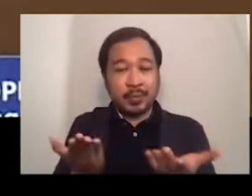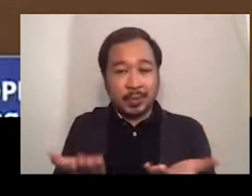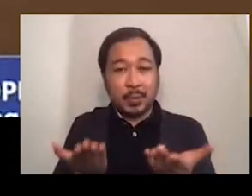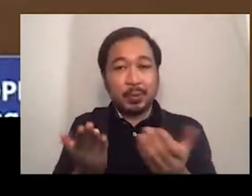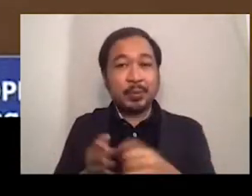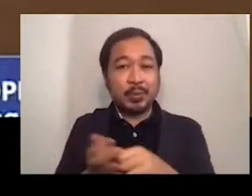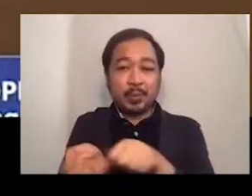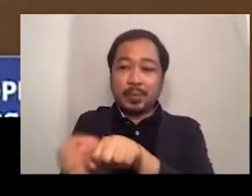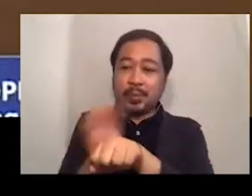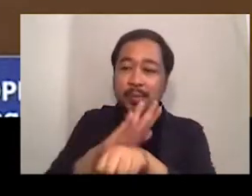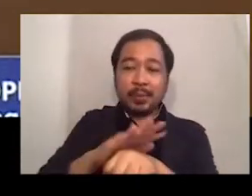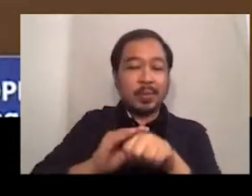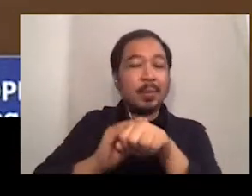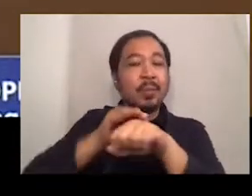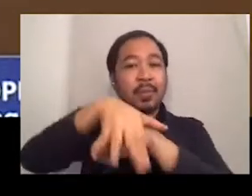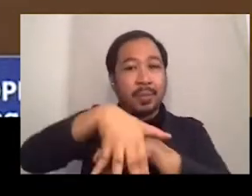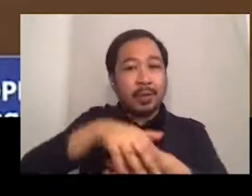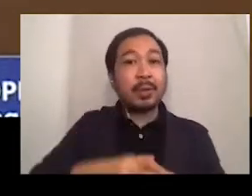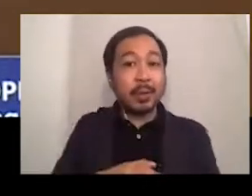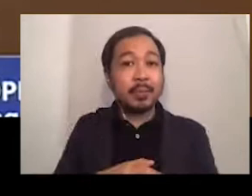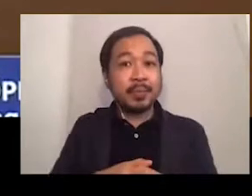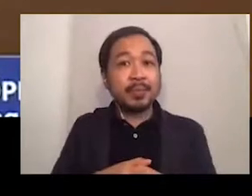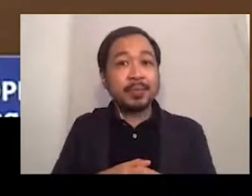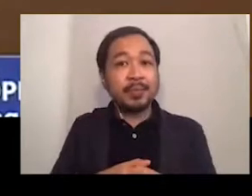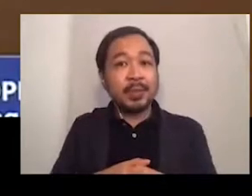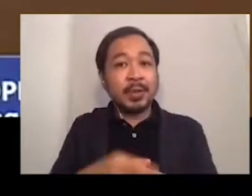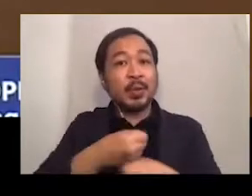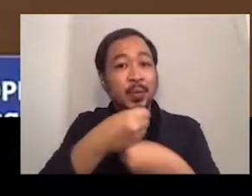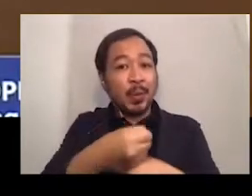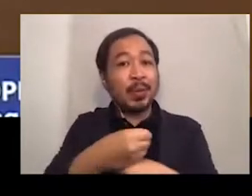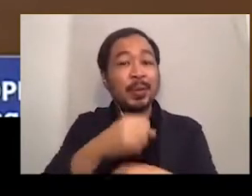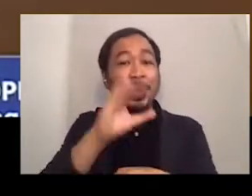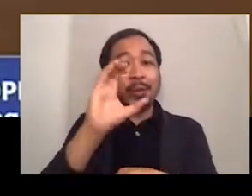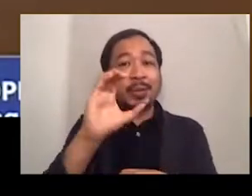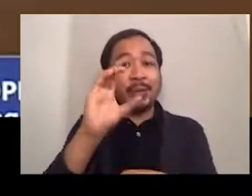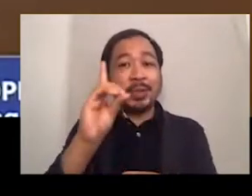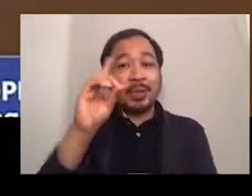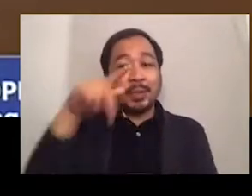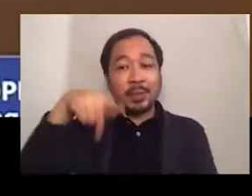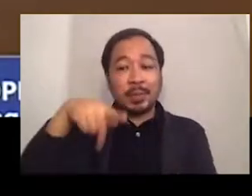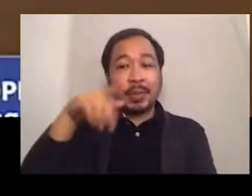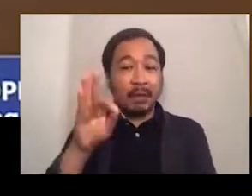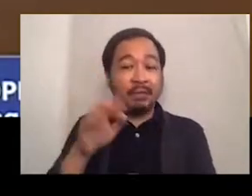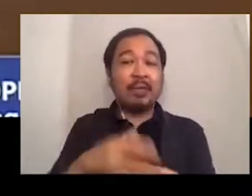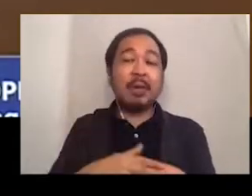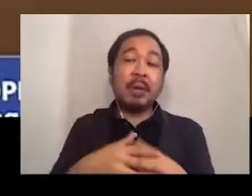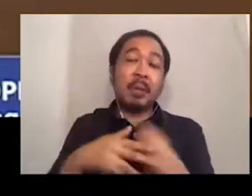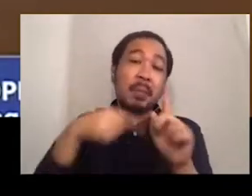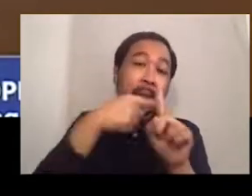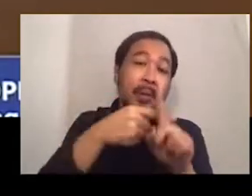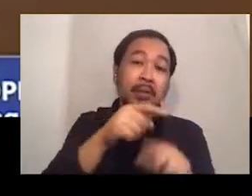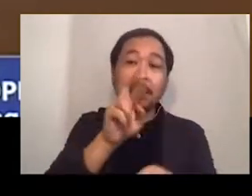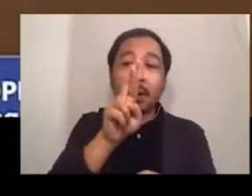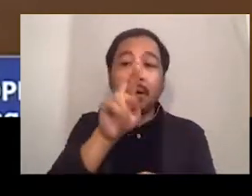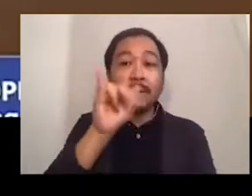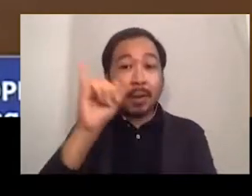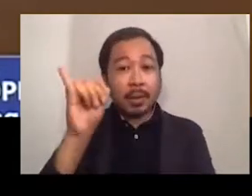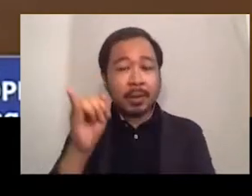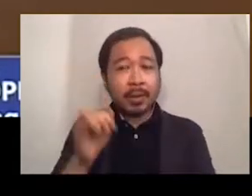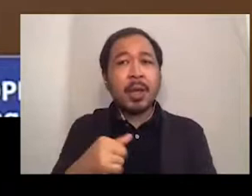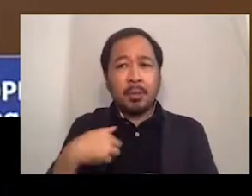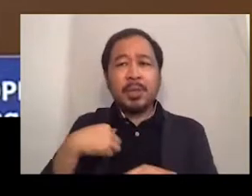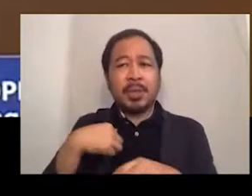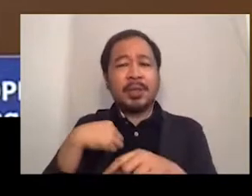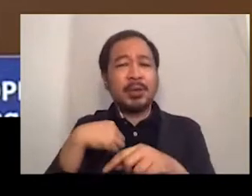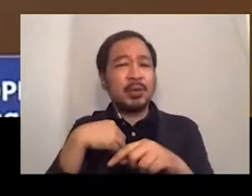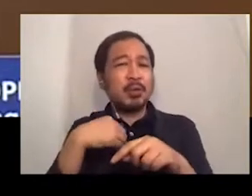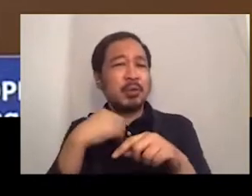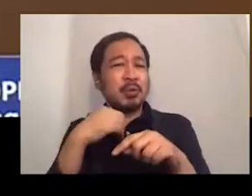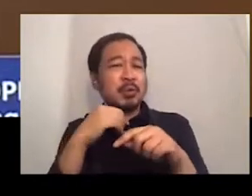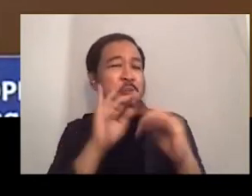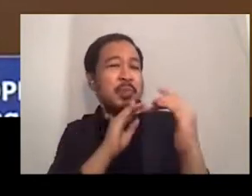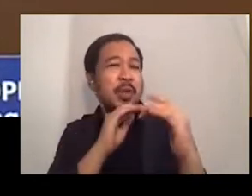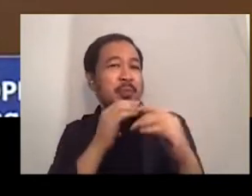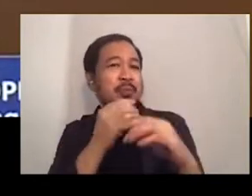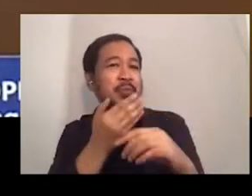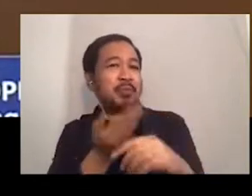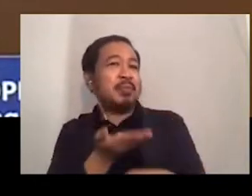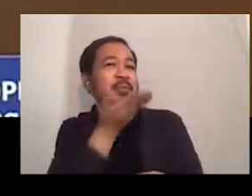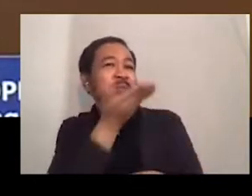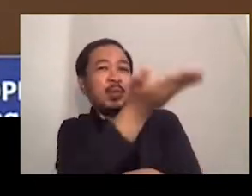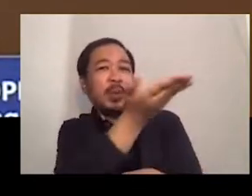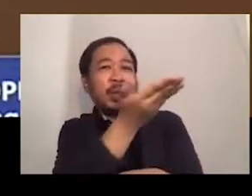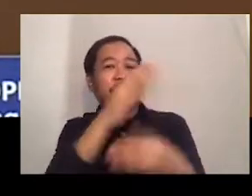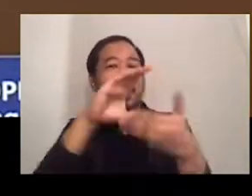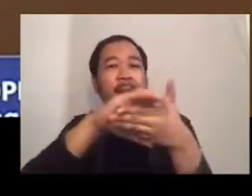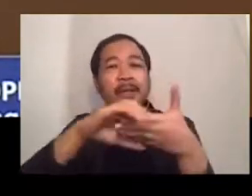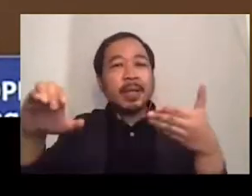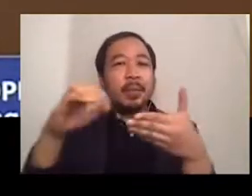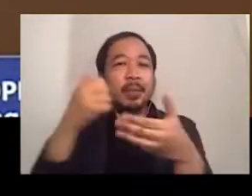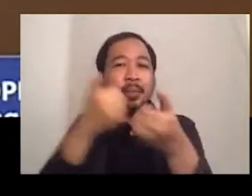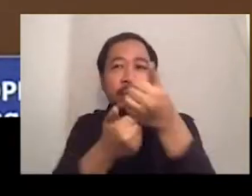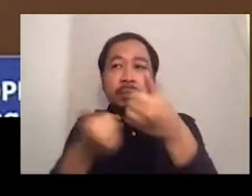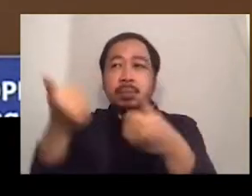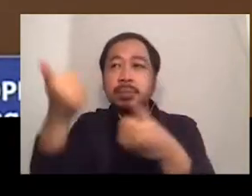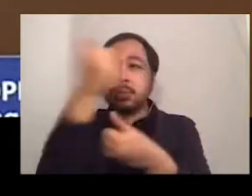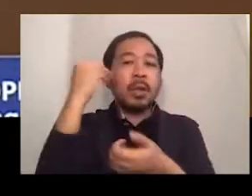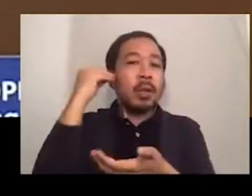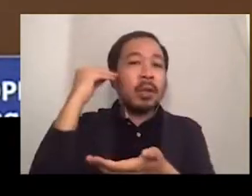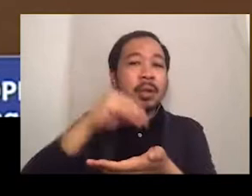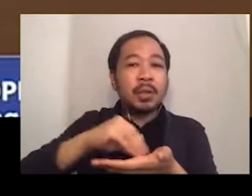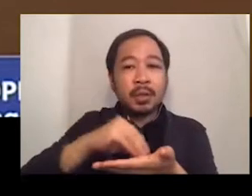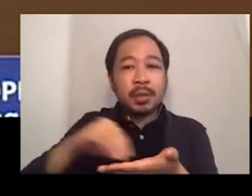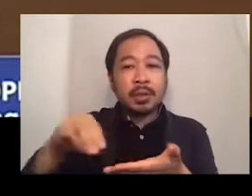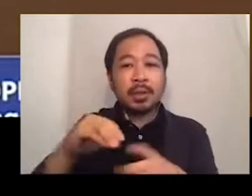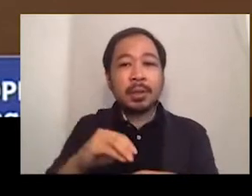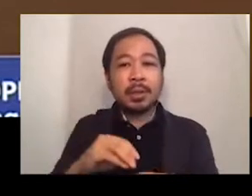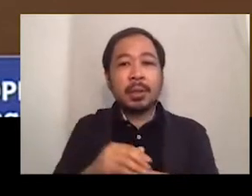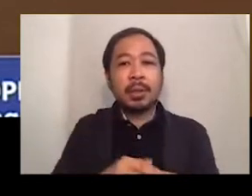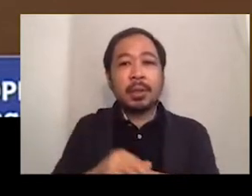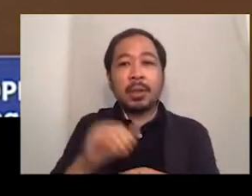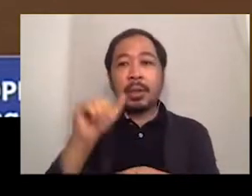On behalf of CDPF and RI, I have written to ESCAP's Executive Secretary Dr. Alisjahbana